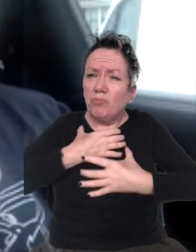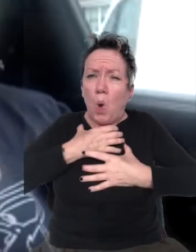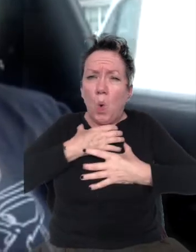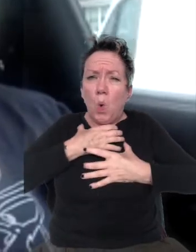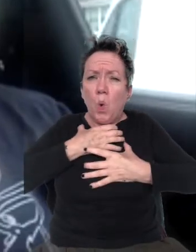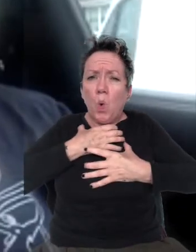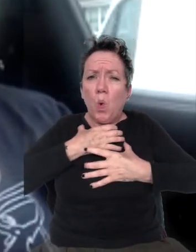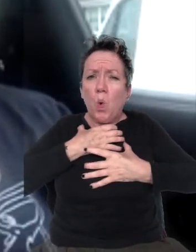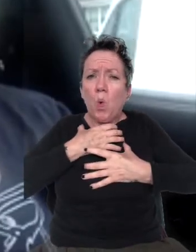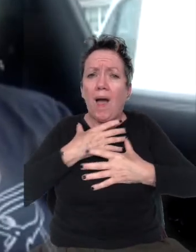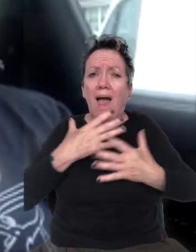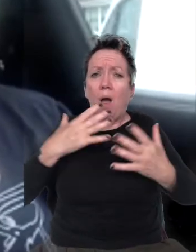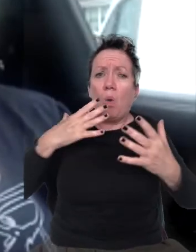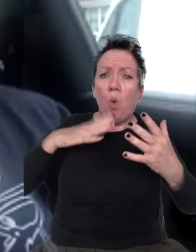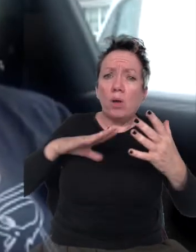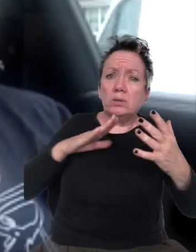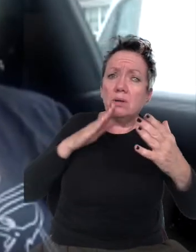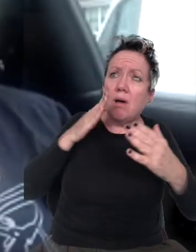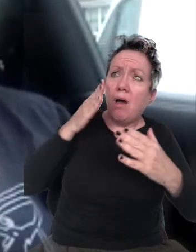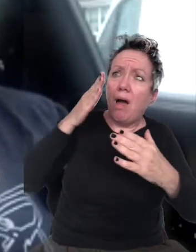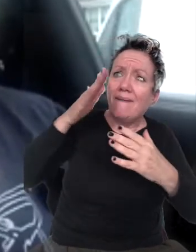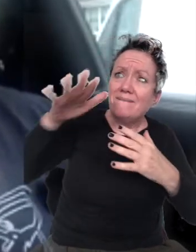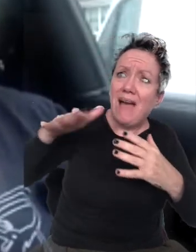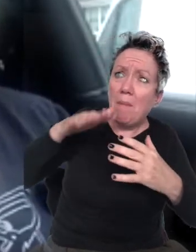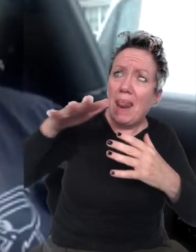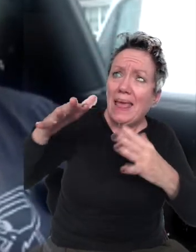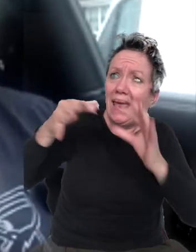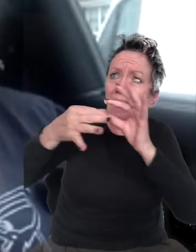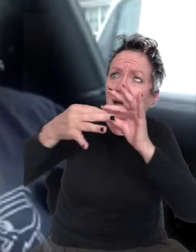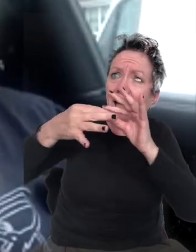My arms, reach out to my absent family, the chosen few with early drafts